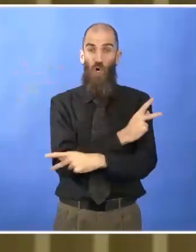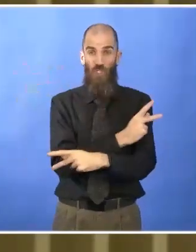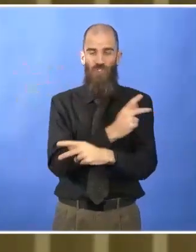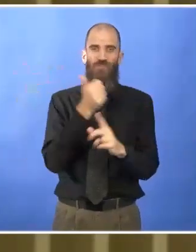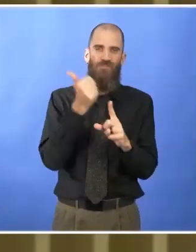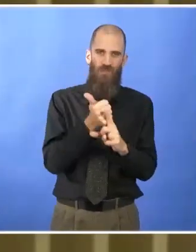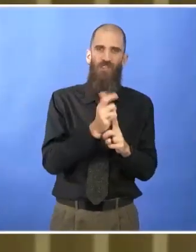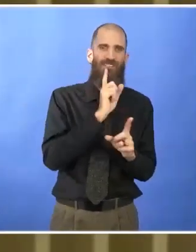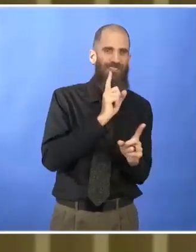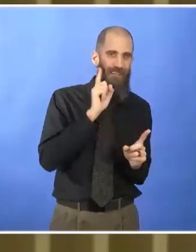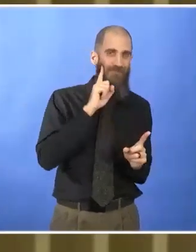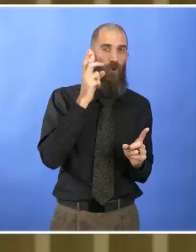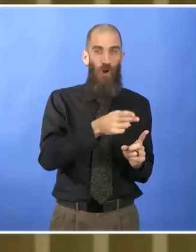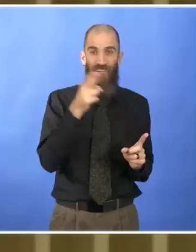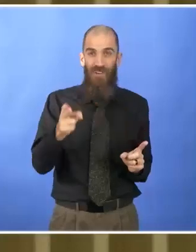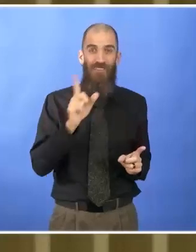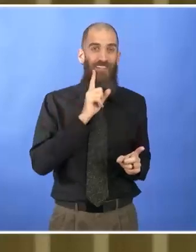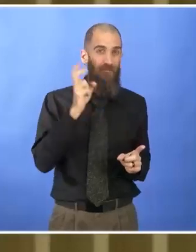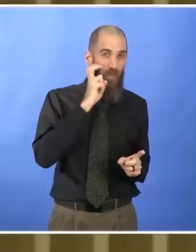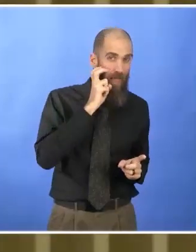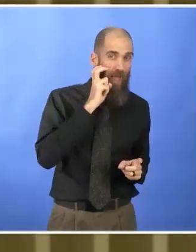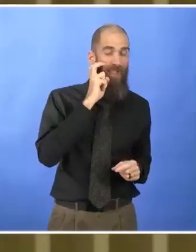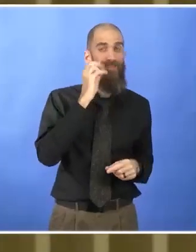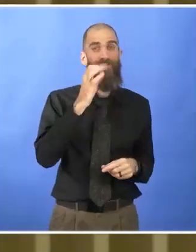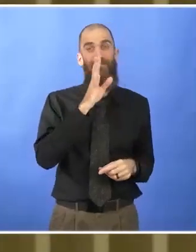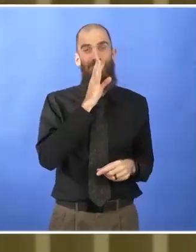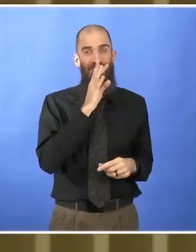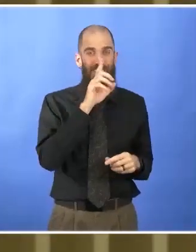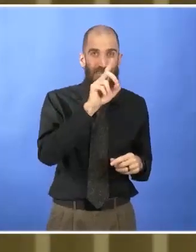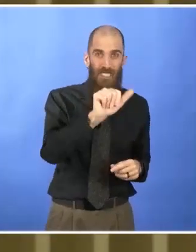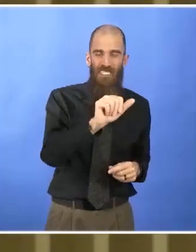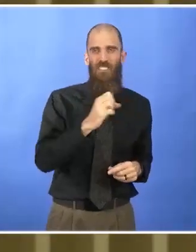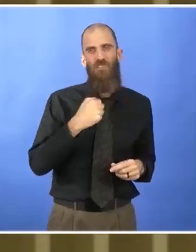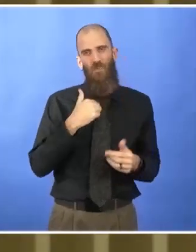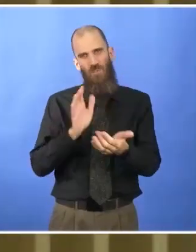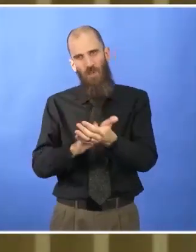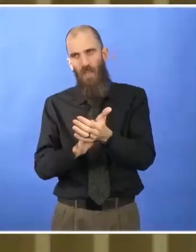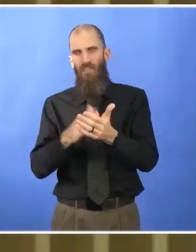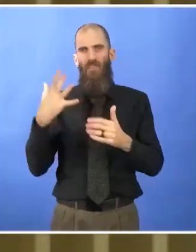SPEECH DISABILITY.